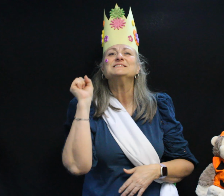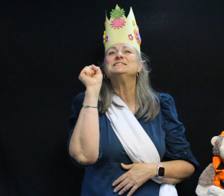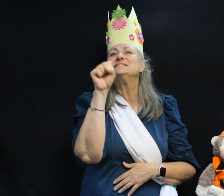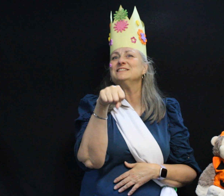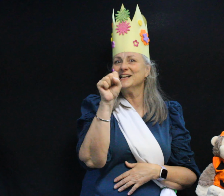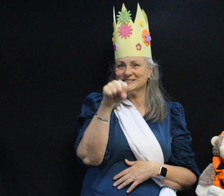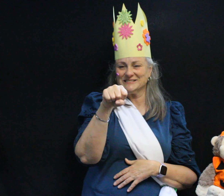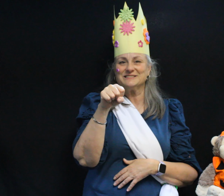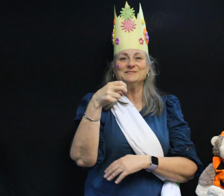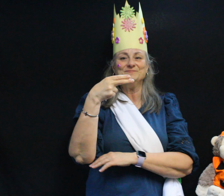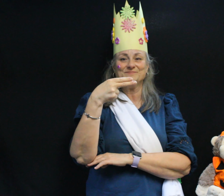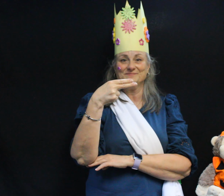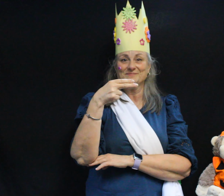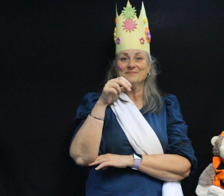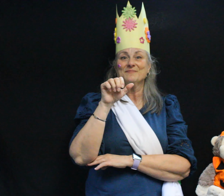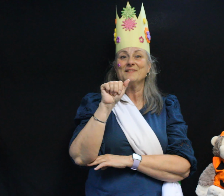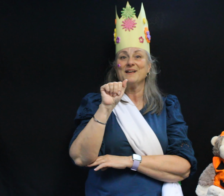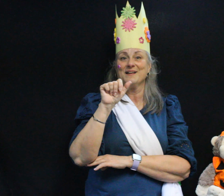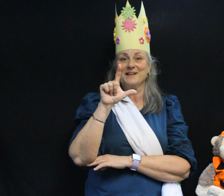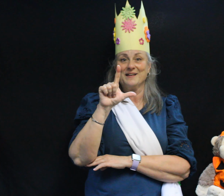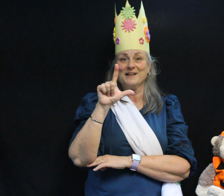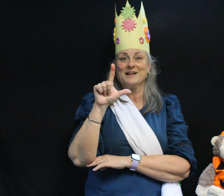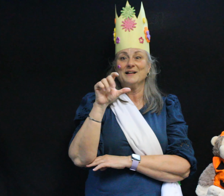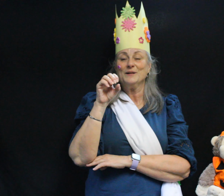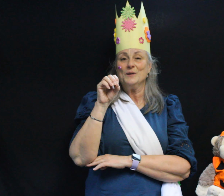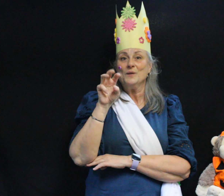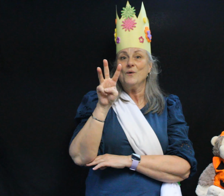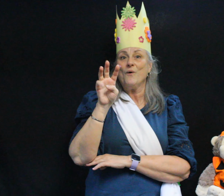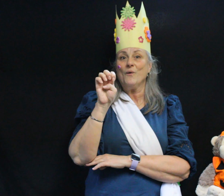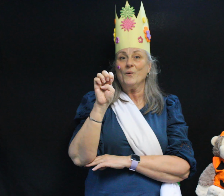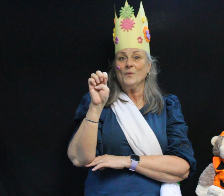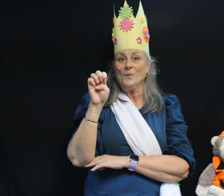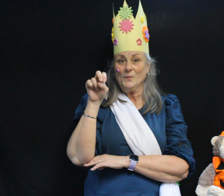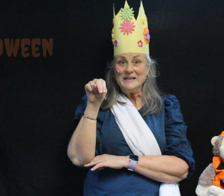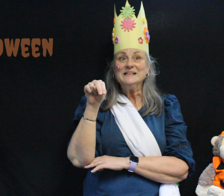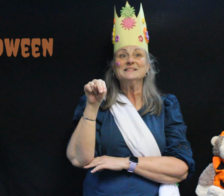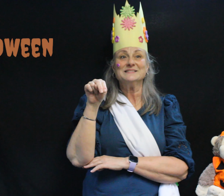Yes it's Halloween!